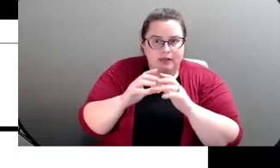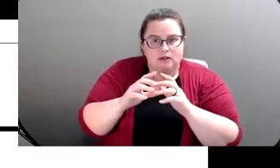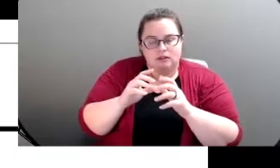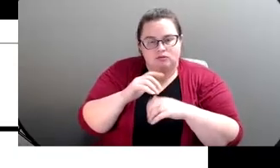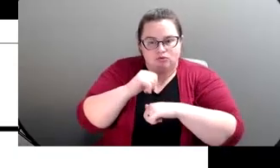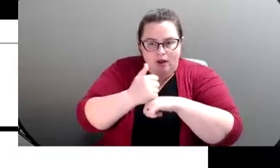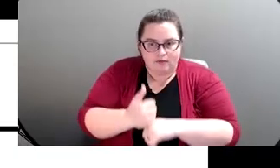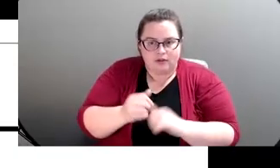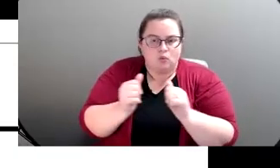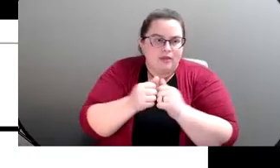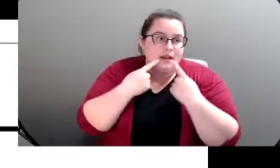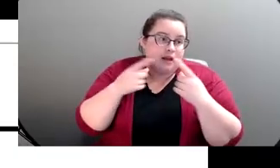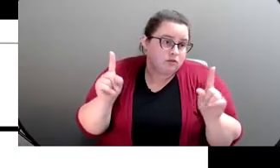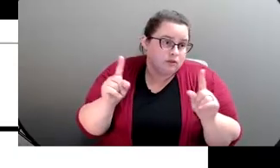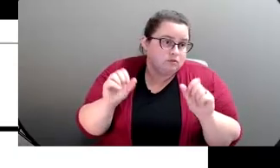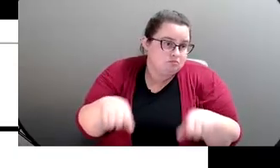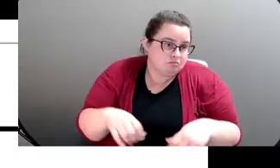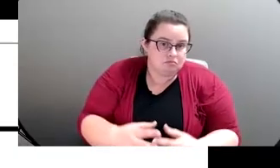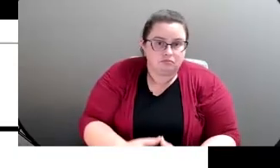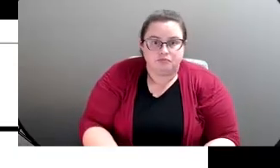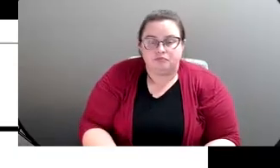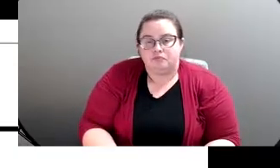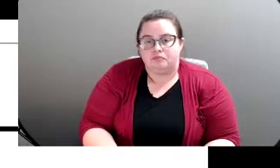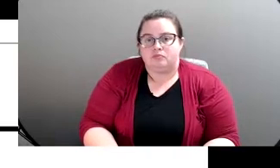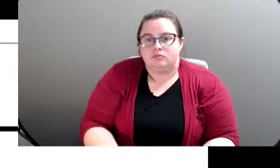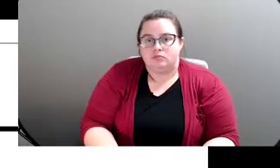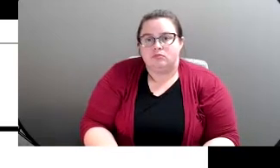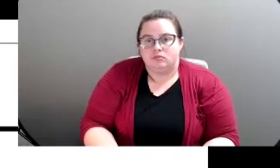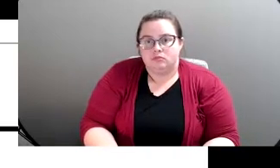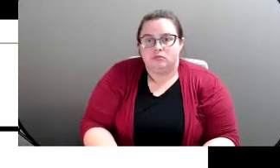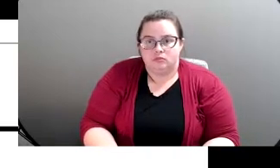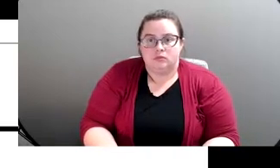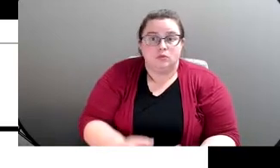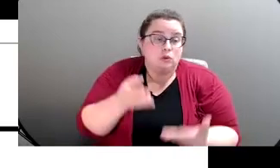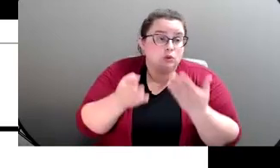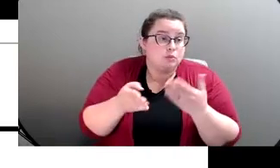using announcements. You may even want to allow students